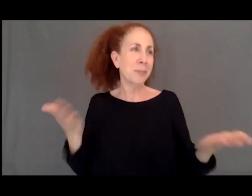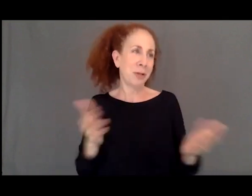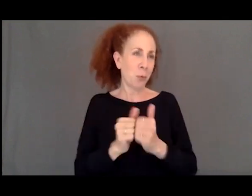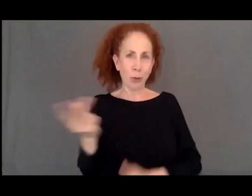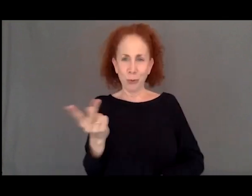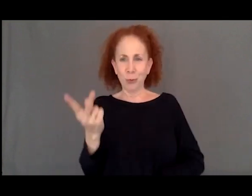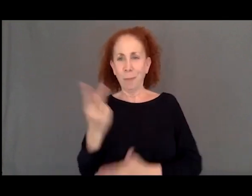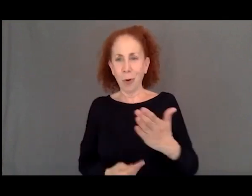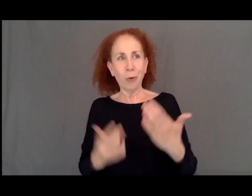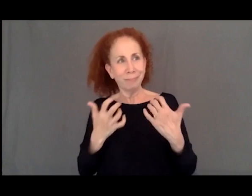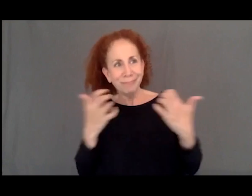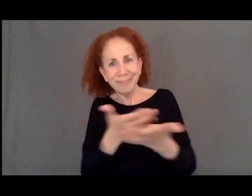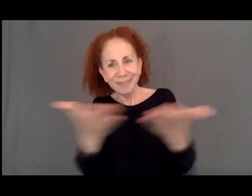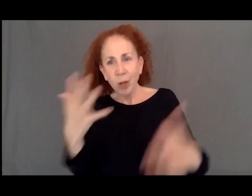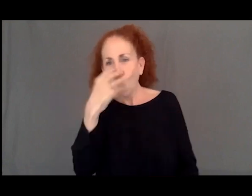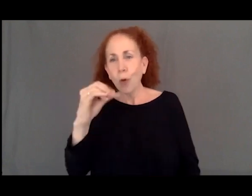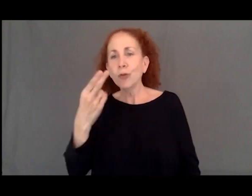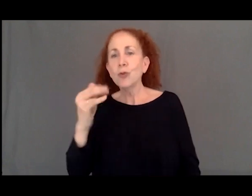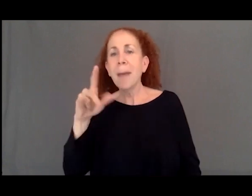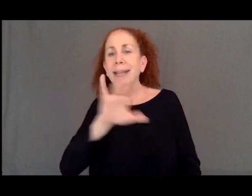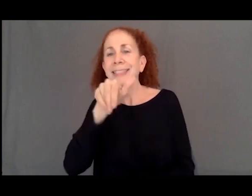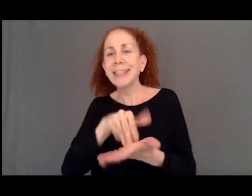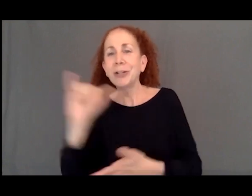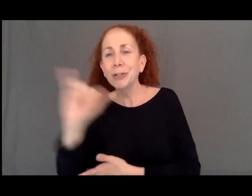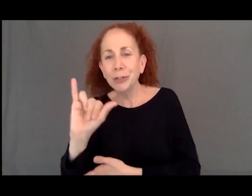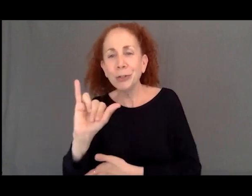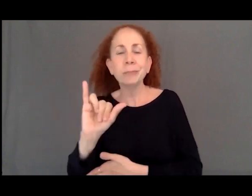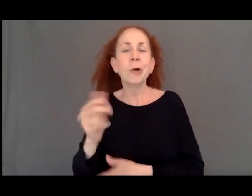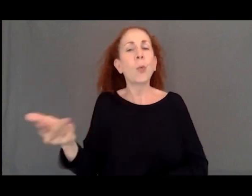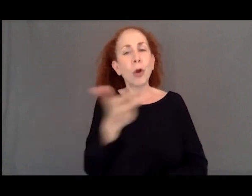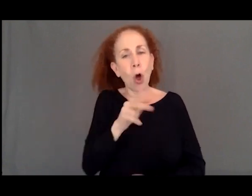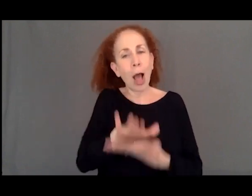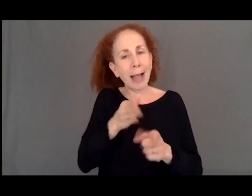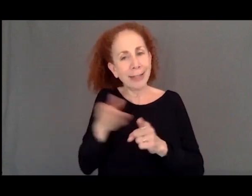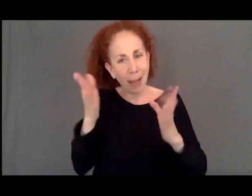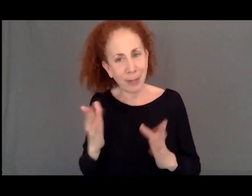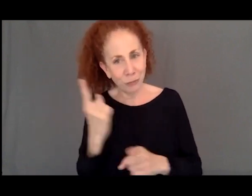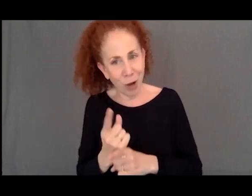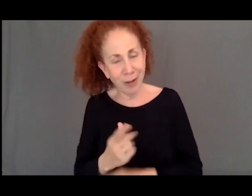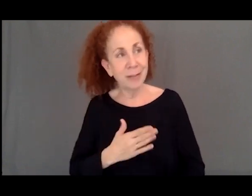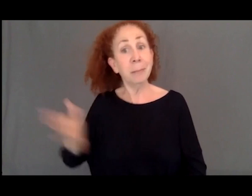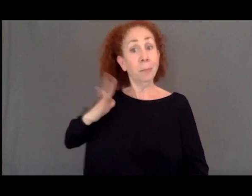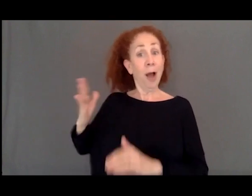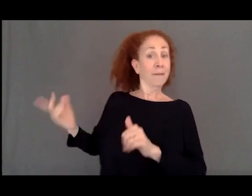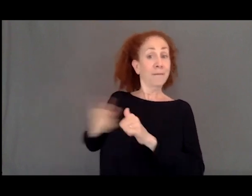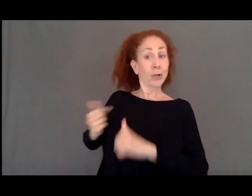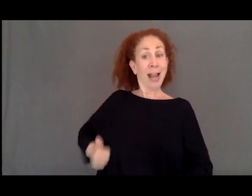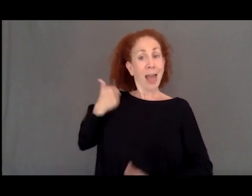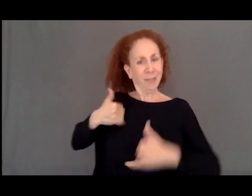to be here with both of you and here at the Wolf Humanity Center. We're all academics, right? And in my first life, and still in my current life,